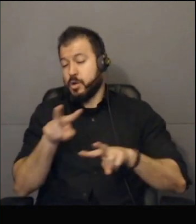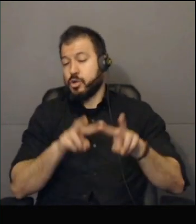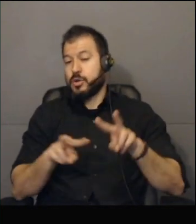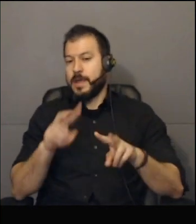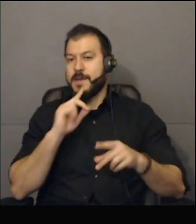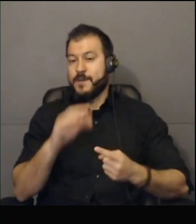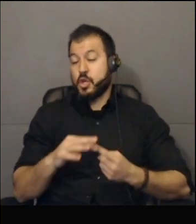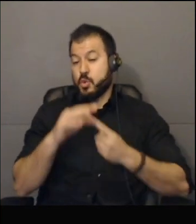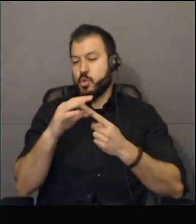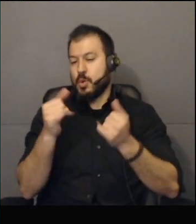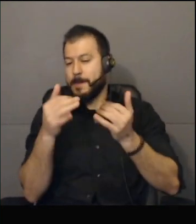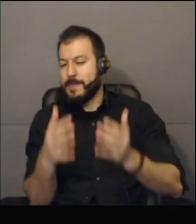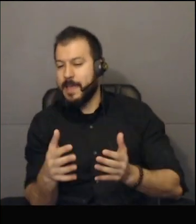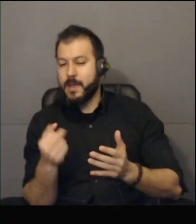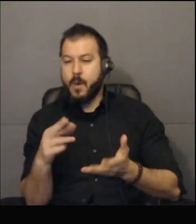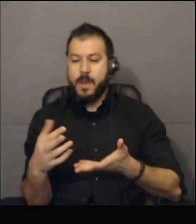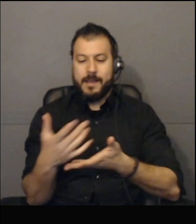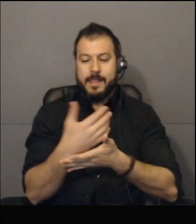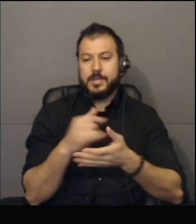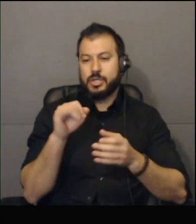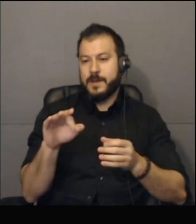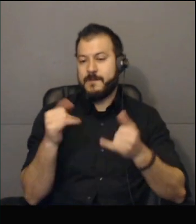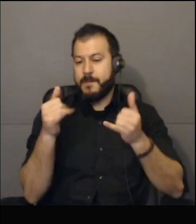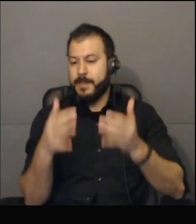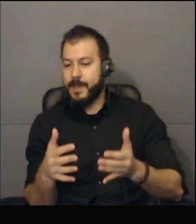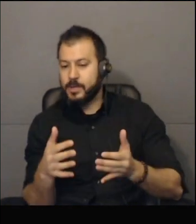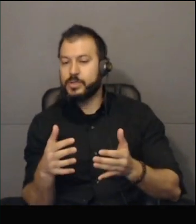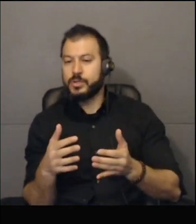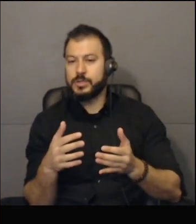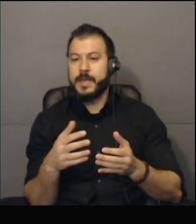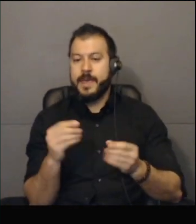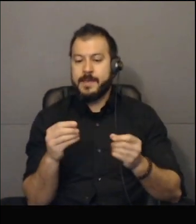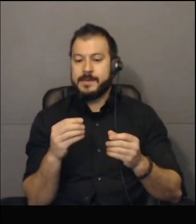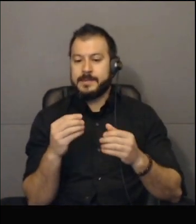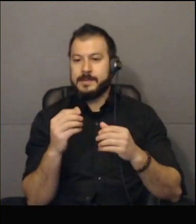player or collection of players and trigger scaling limit changes